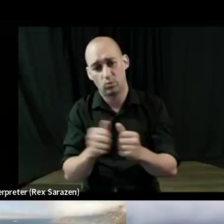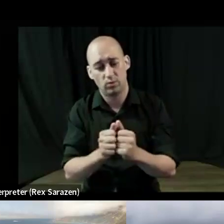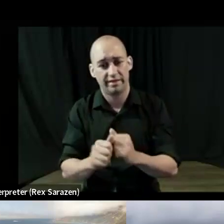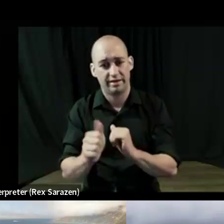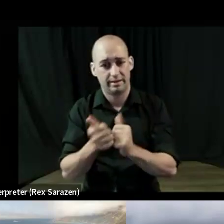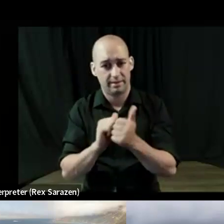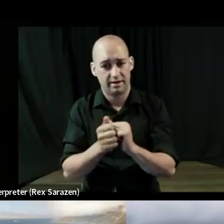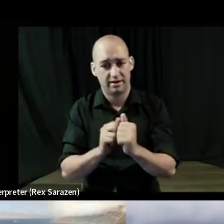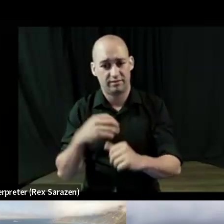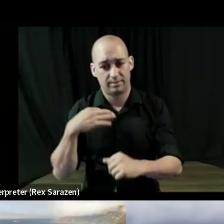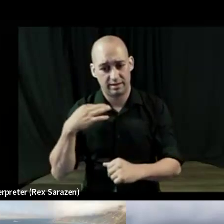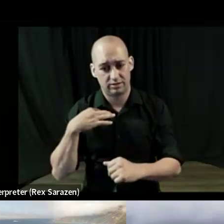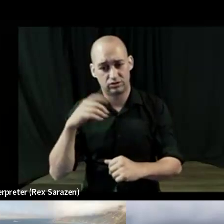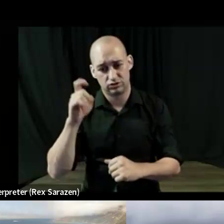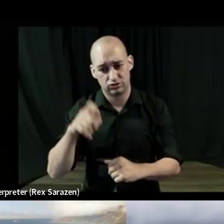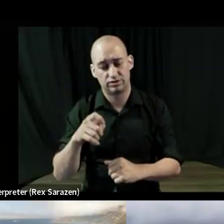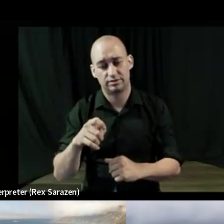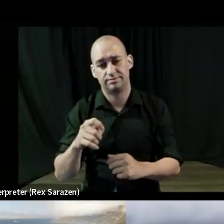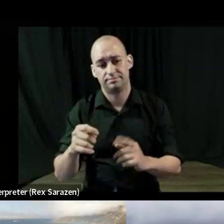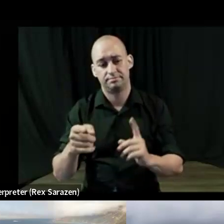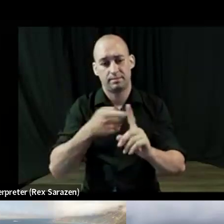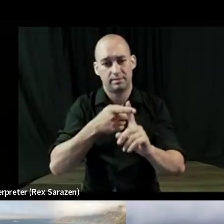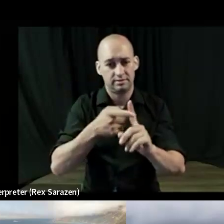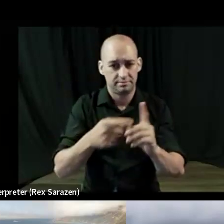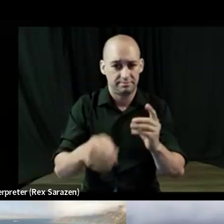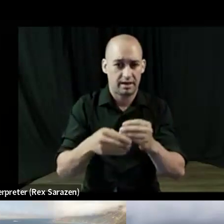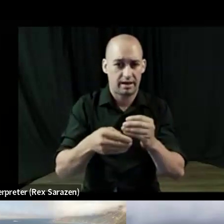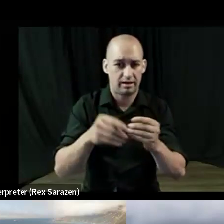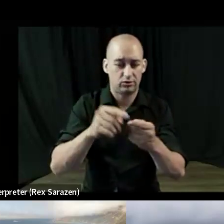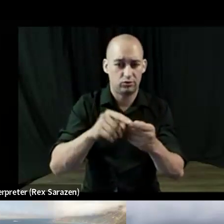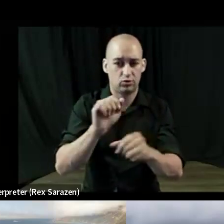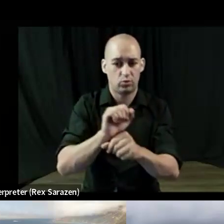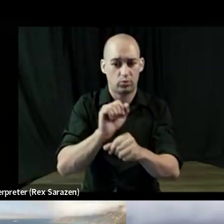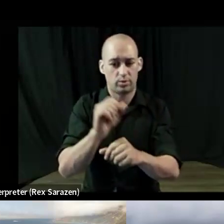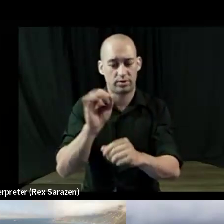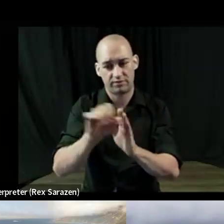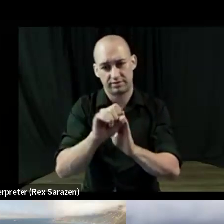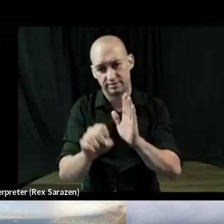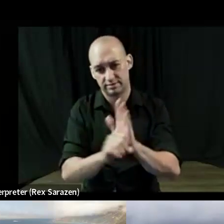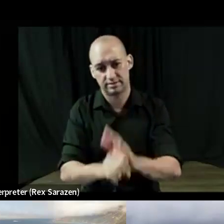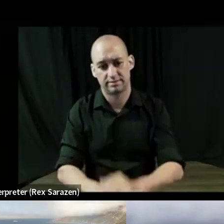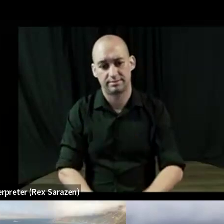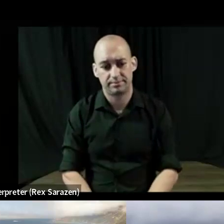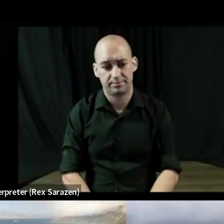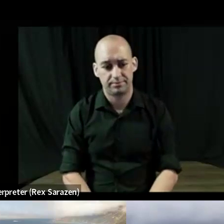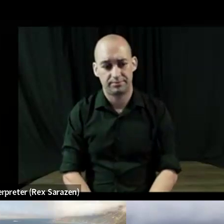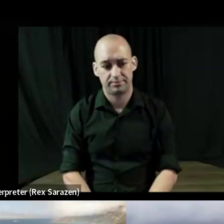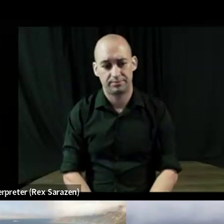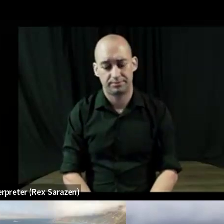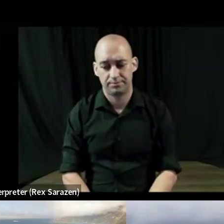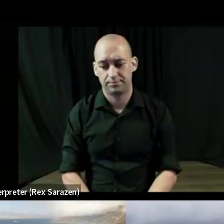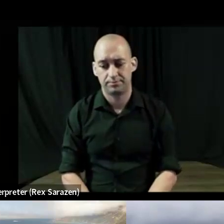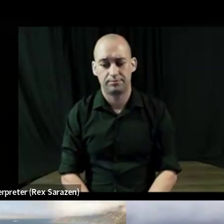should come compliment the work of the State. Yes. Well, I absolutely agree with you,